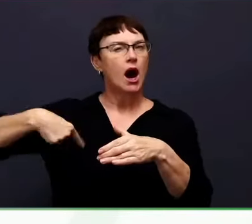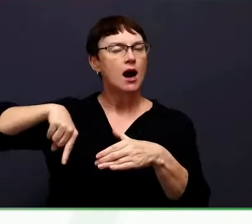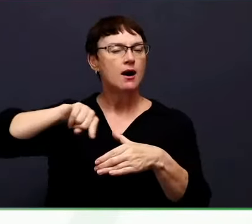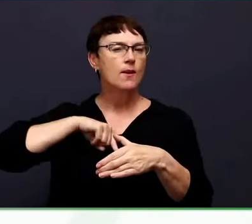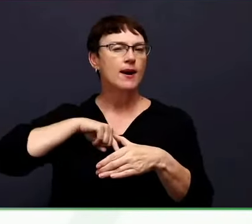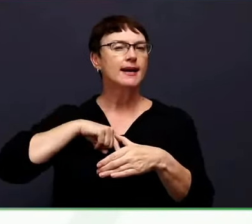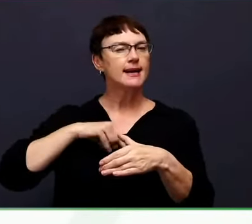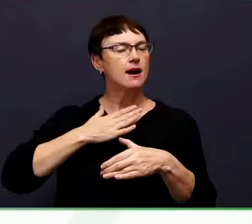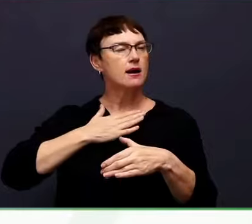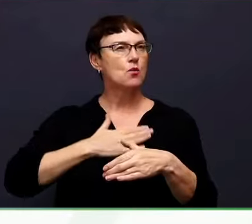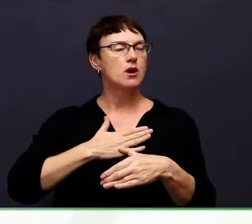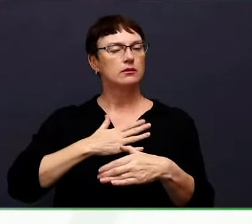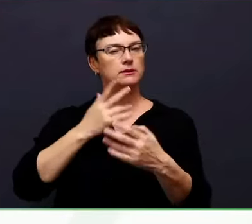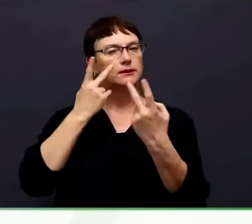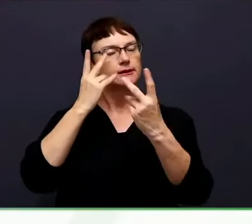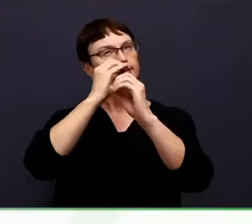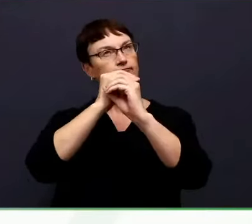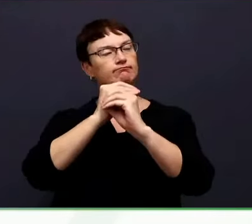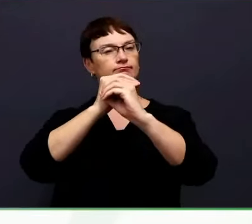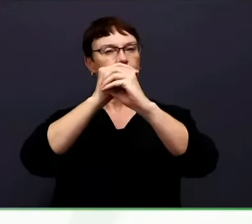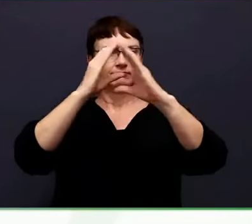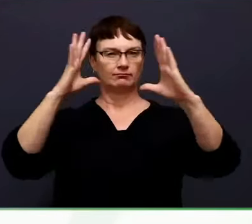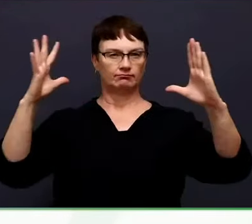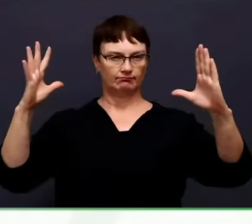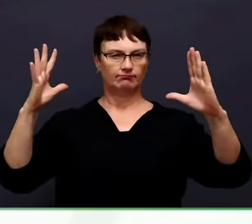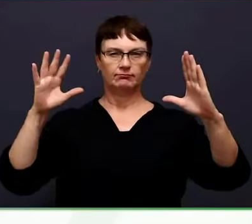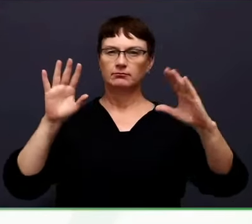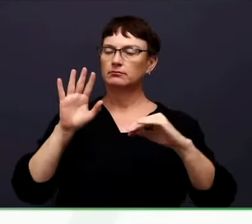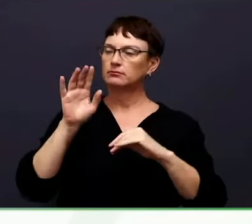We are a non-governmental organisation that still change the